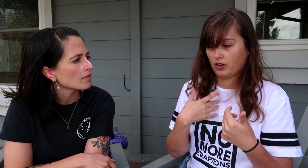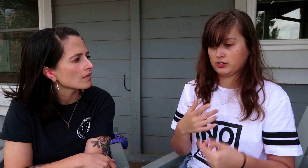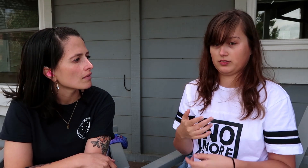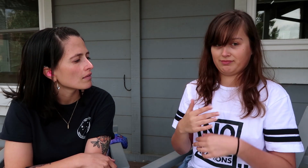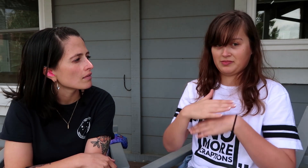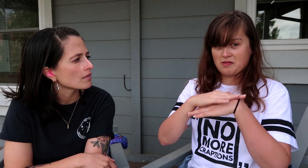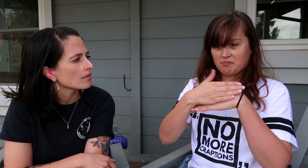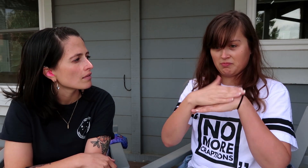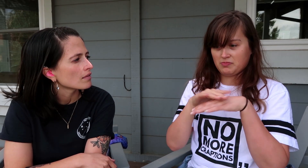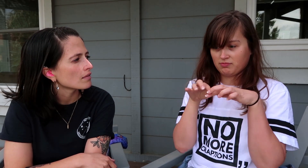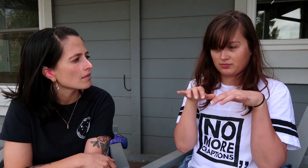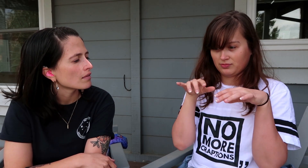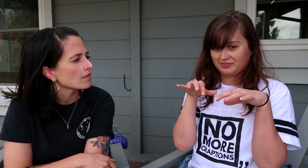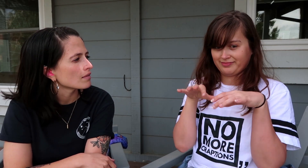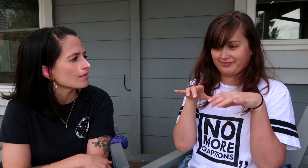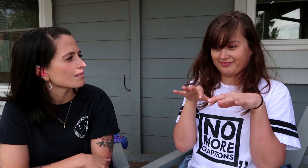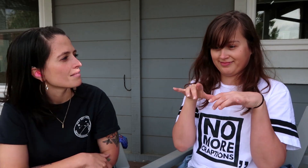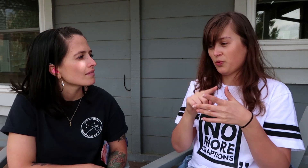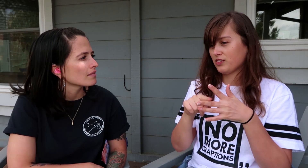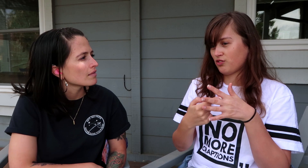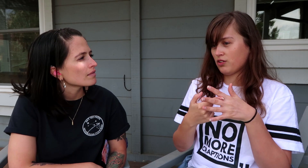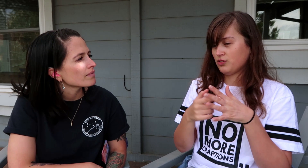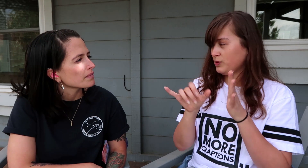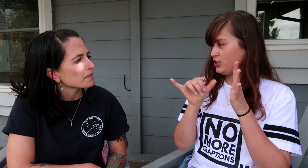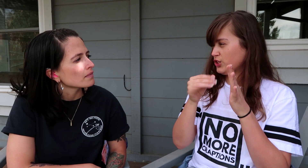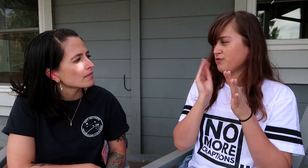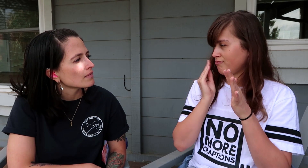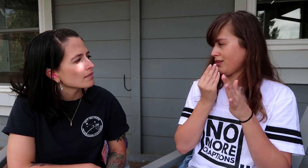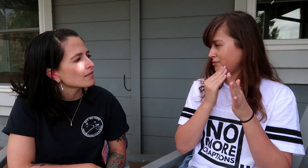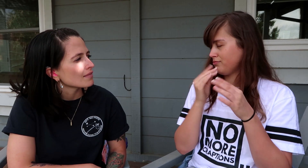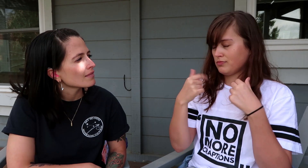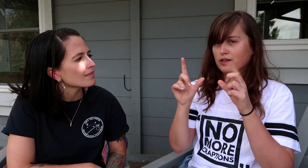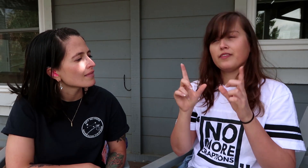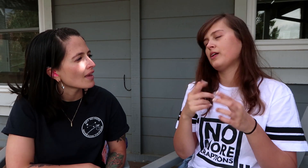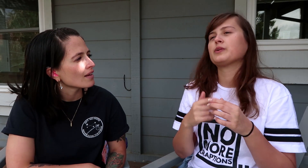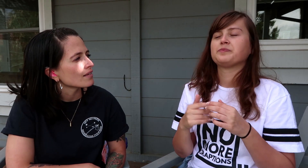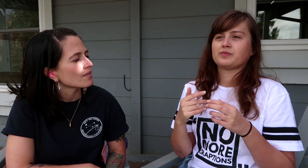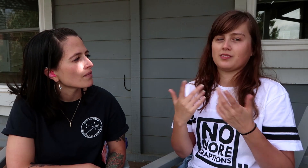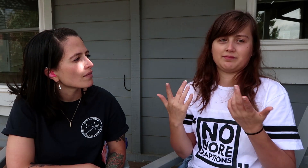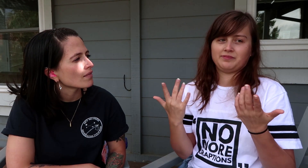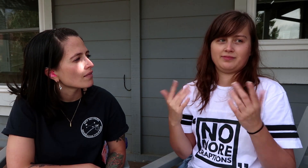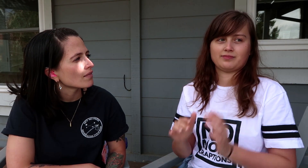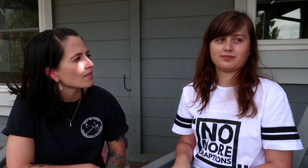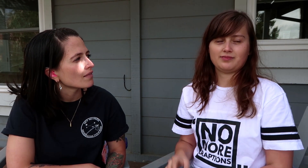so I started to spent a lot of time on the computer. And I started making my YouTube make up tutorials, but...